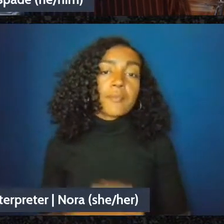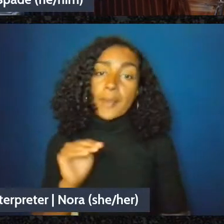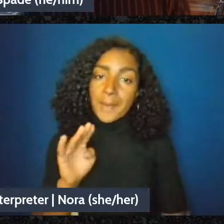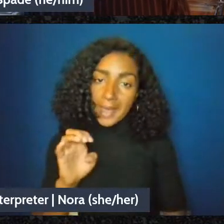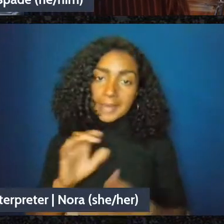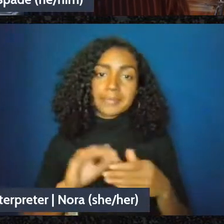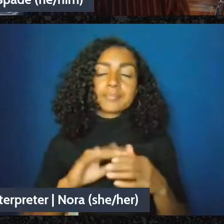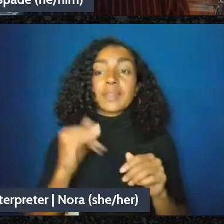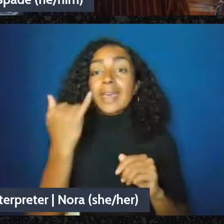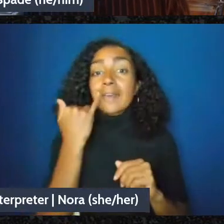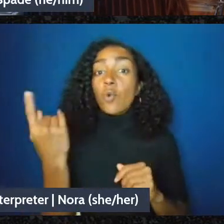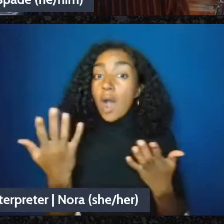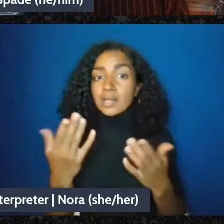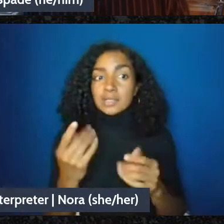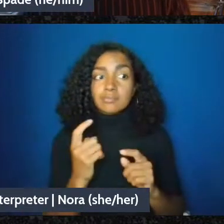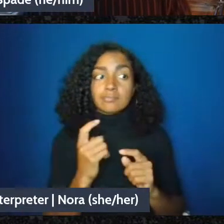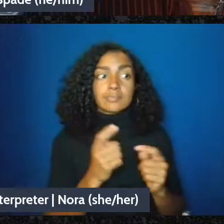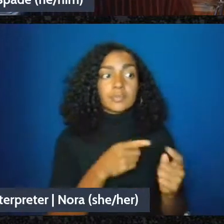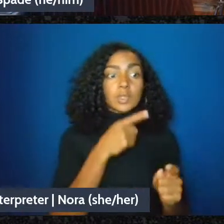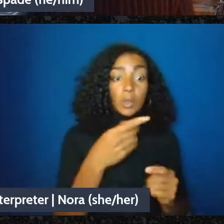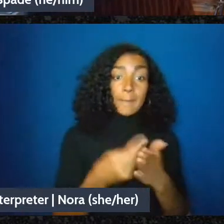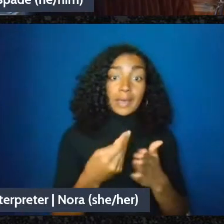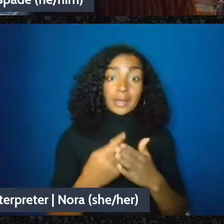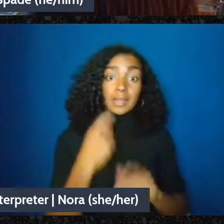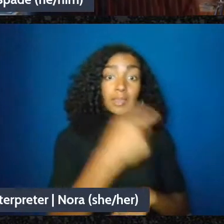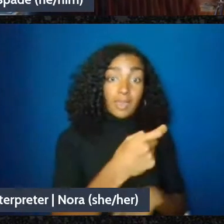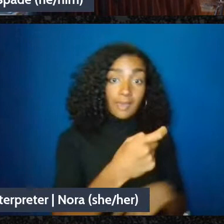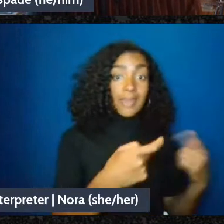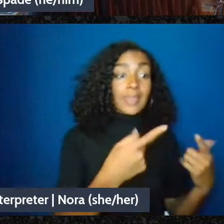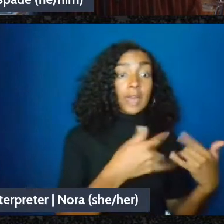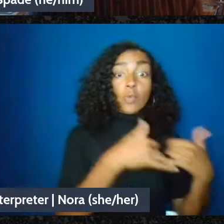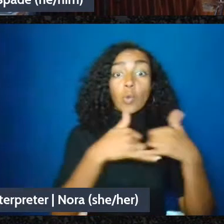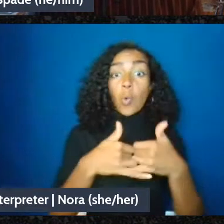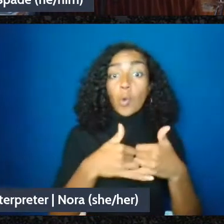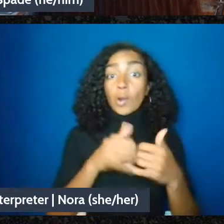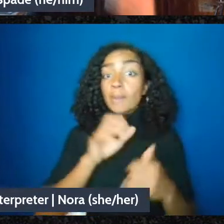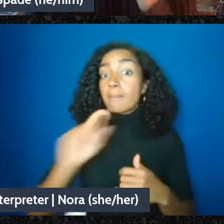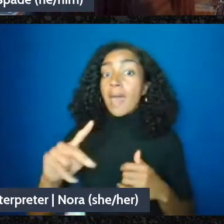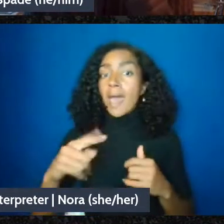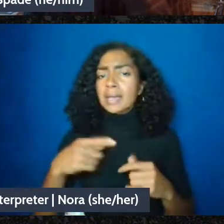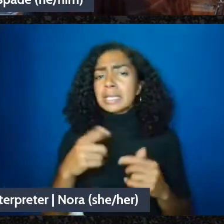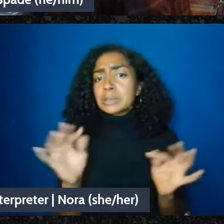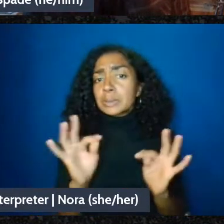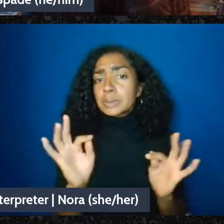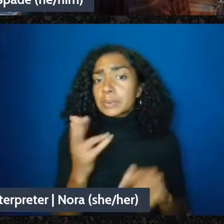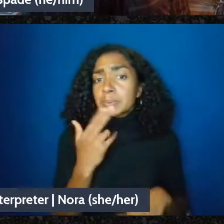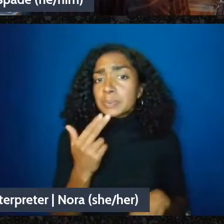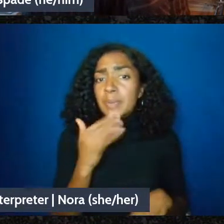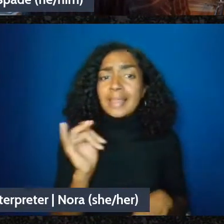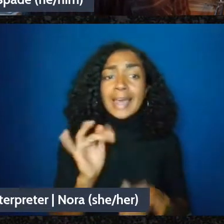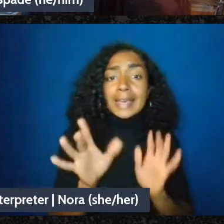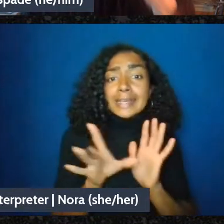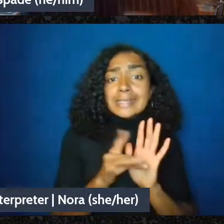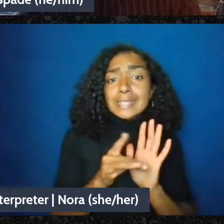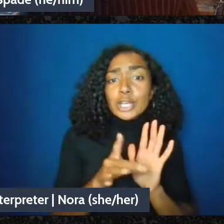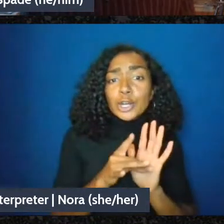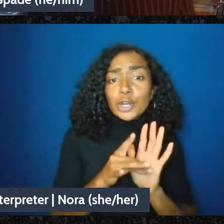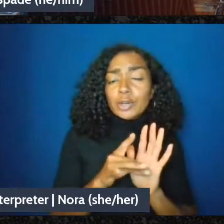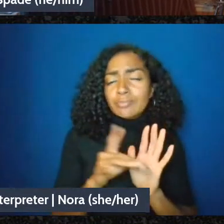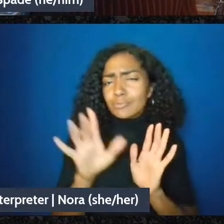a sticker that is worth 25 cents, I feel okay about it if it's. something that has a value, and